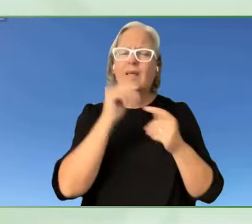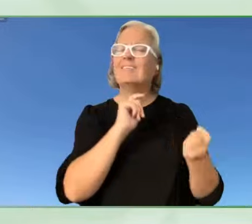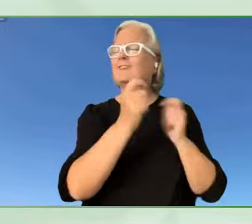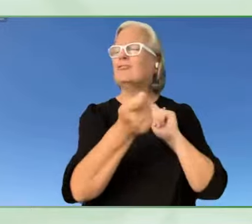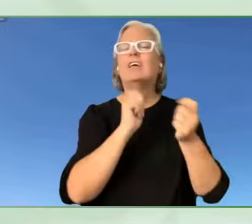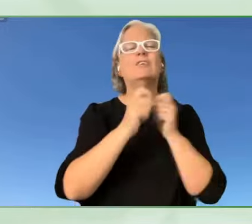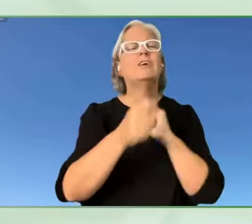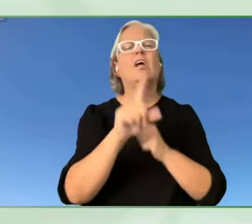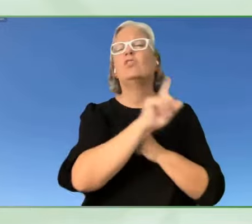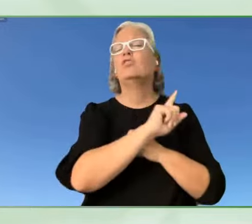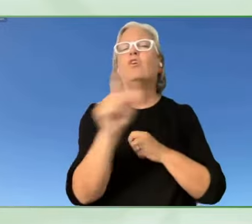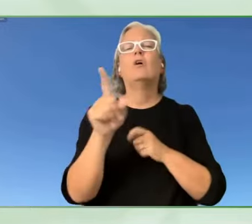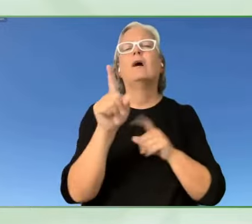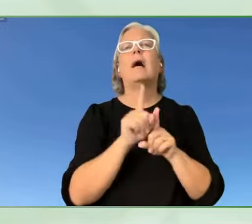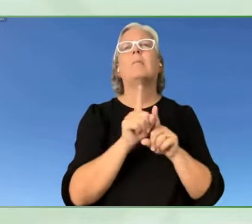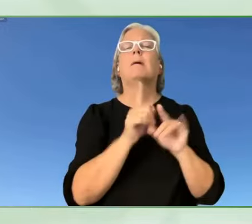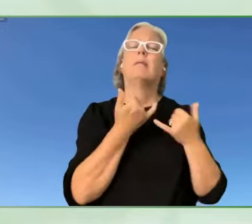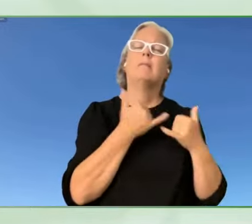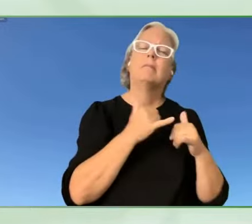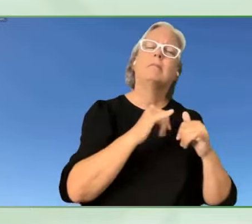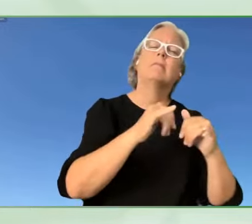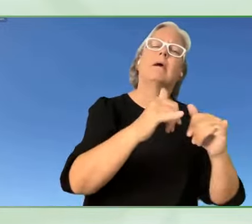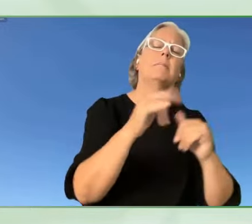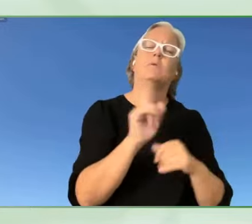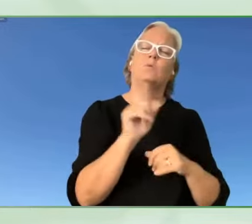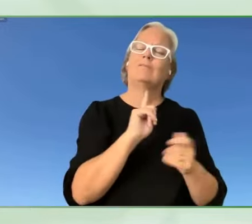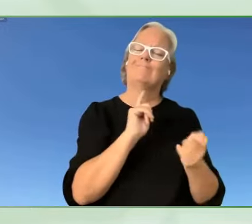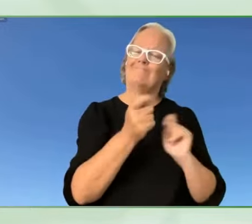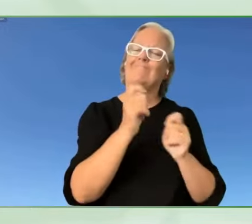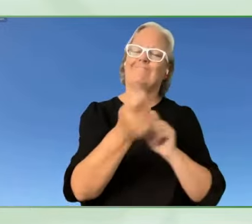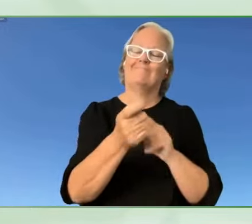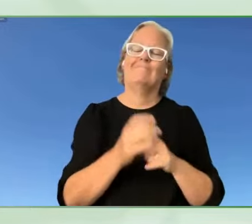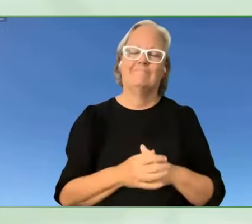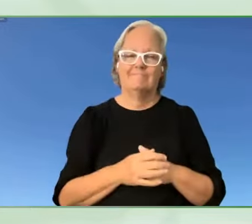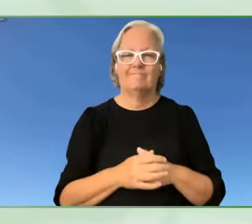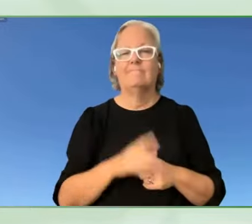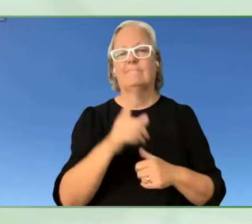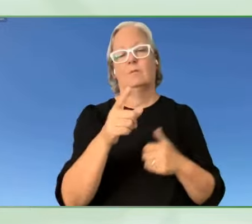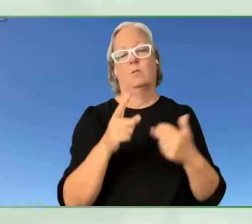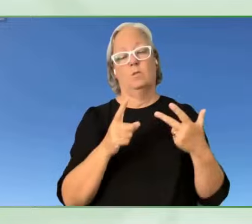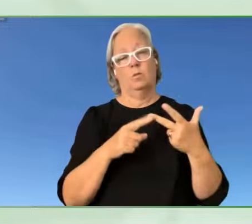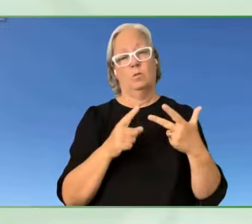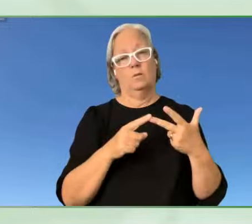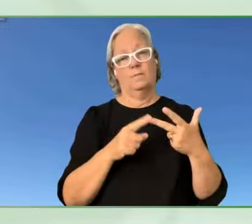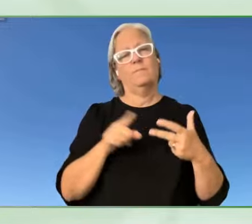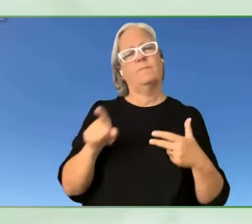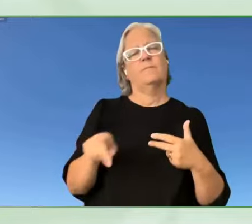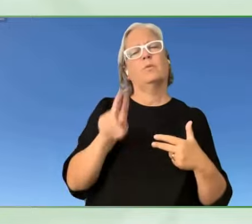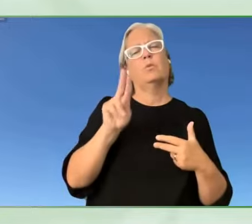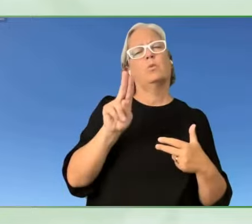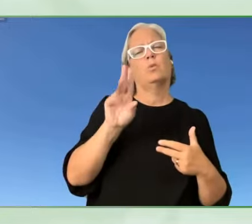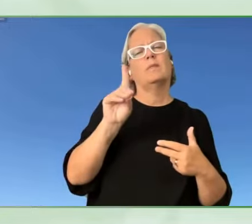How our children are really learning. Very important element.